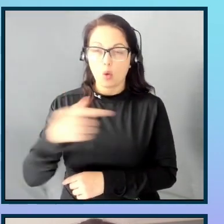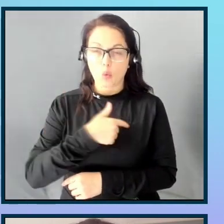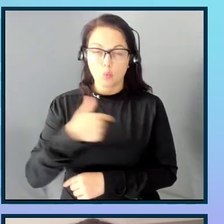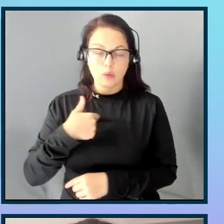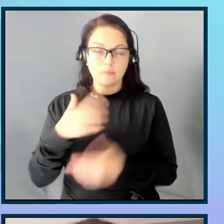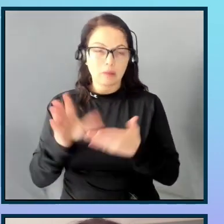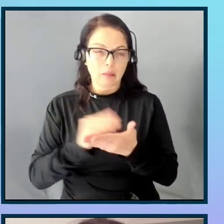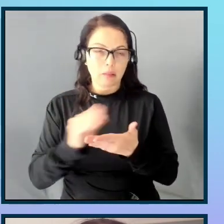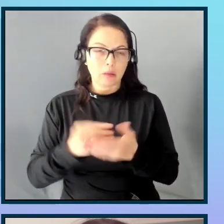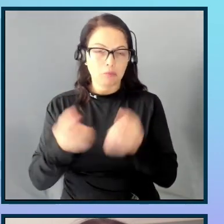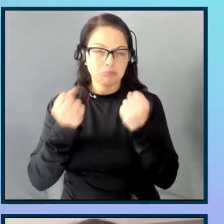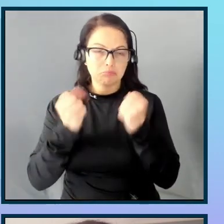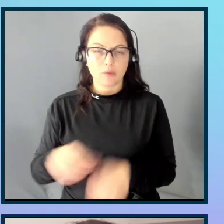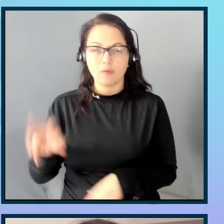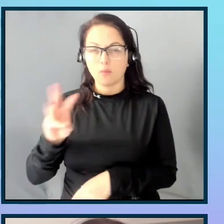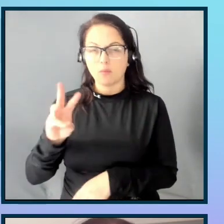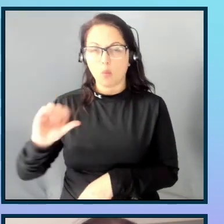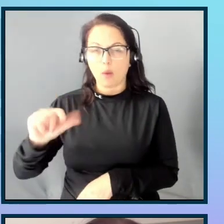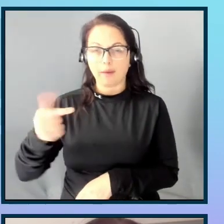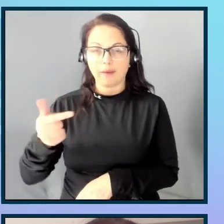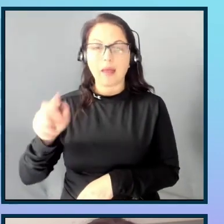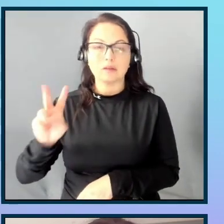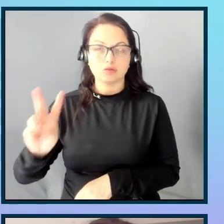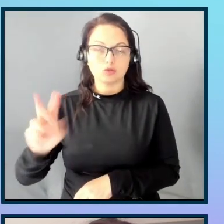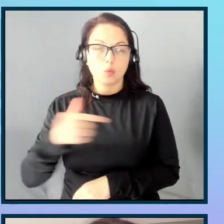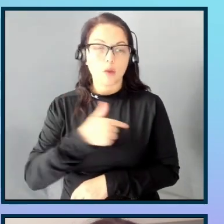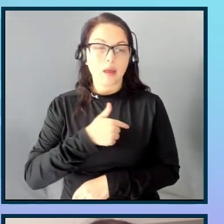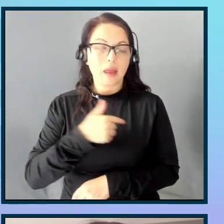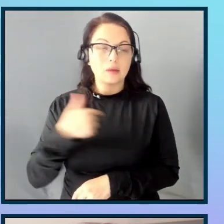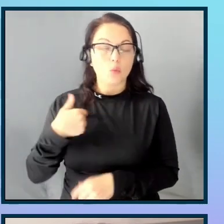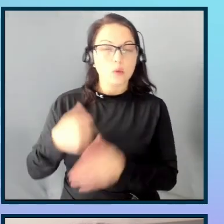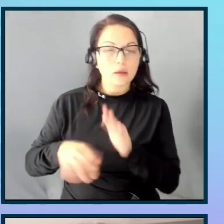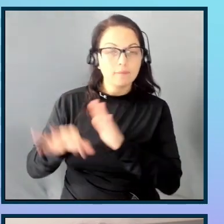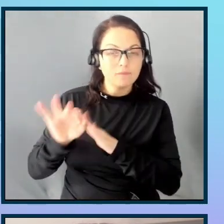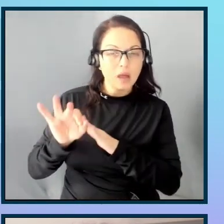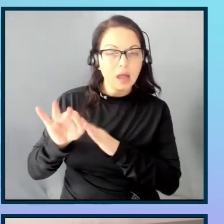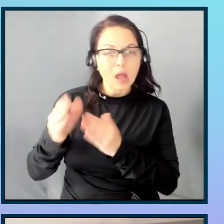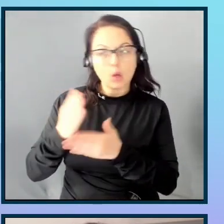and there are some areas that we found here we're having difficulties with,